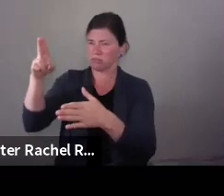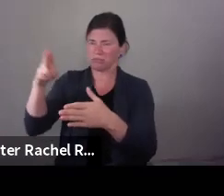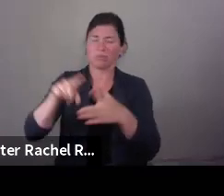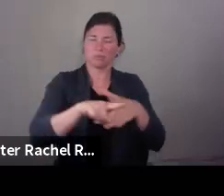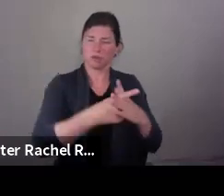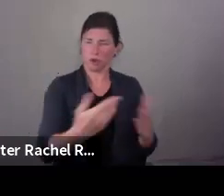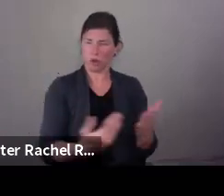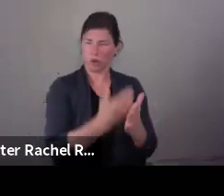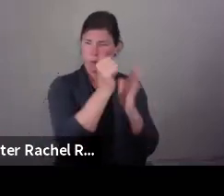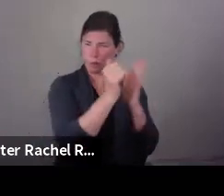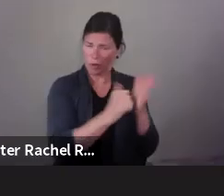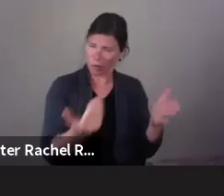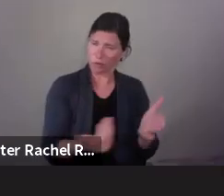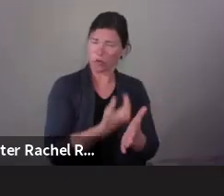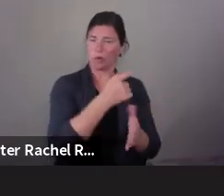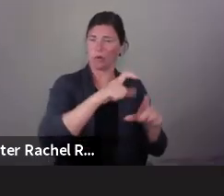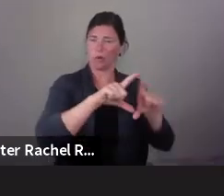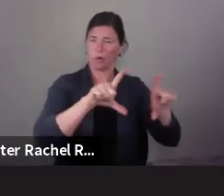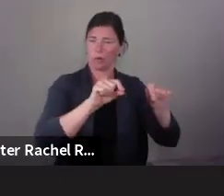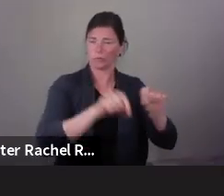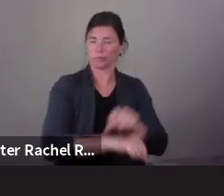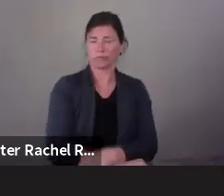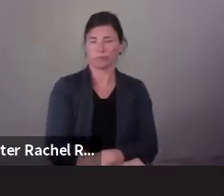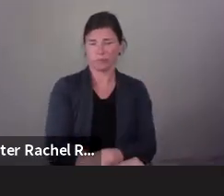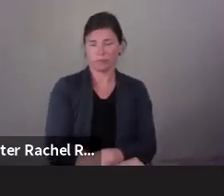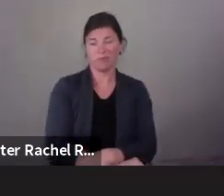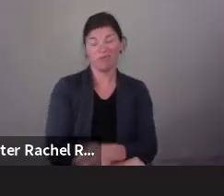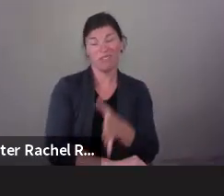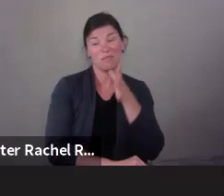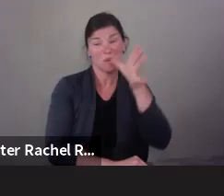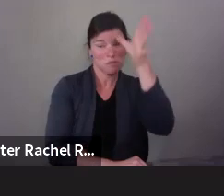deactivated my old bank account and cut my old credit card and